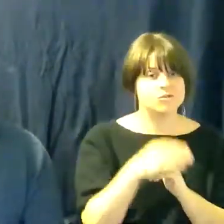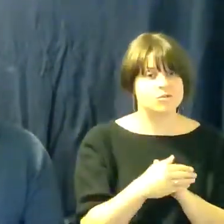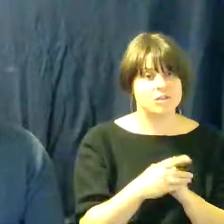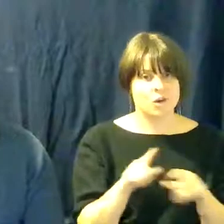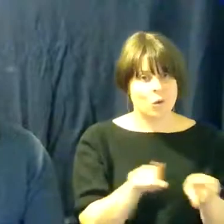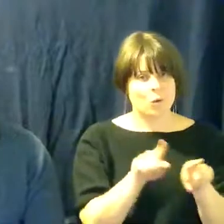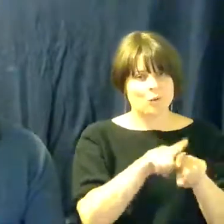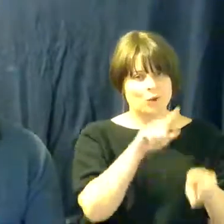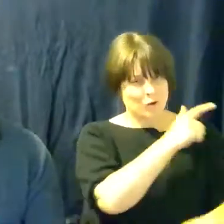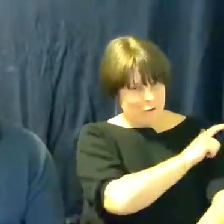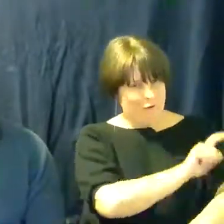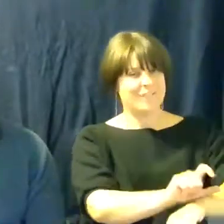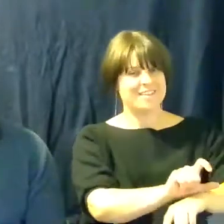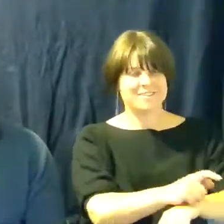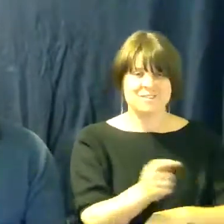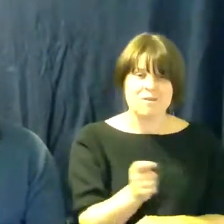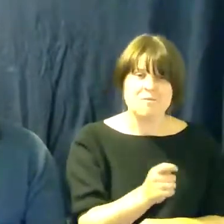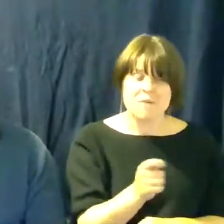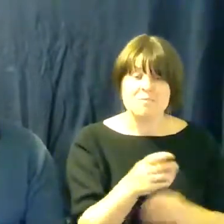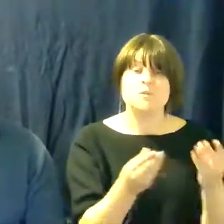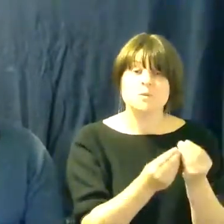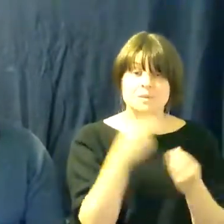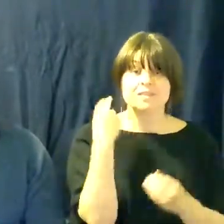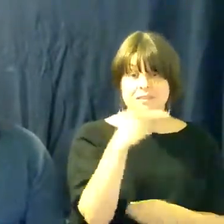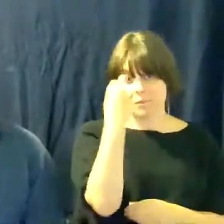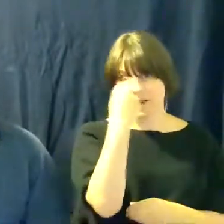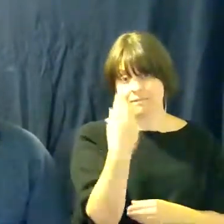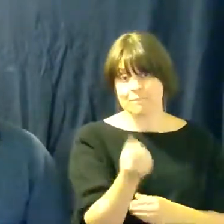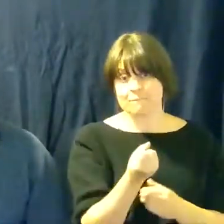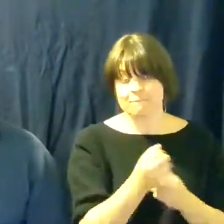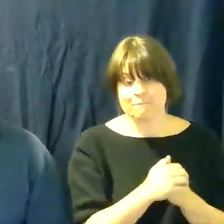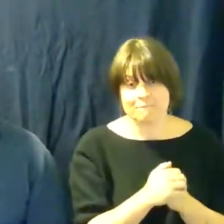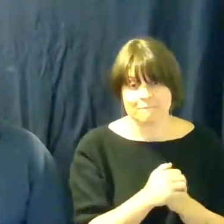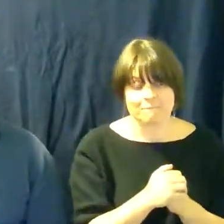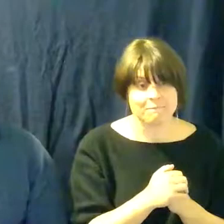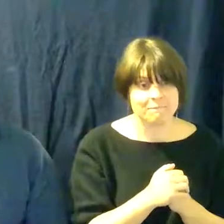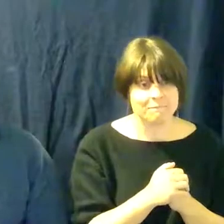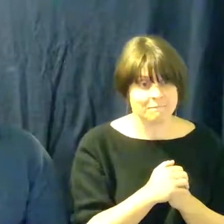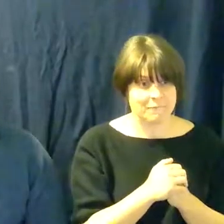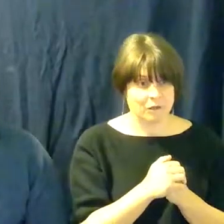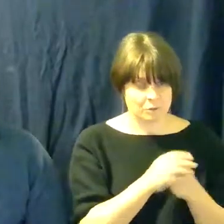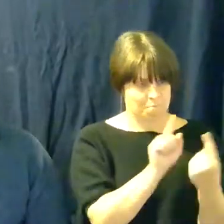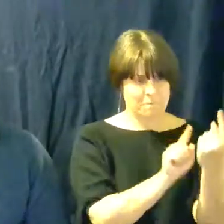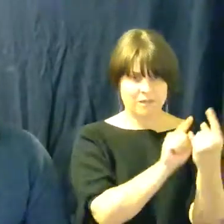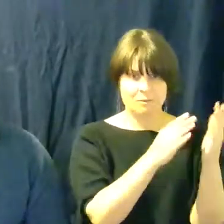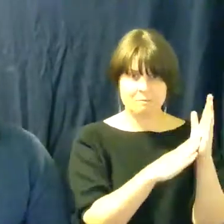program designed to develop and strengthen the skills , knowledge and the confidence to the members